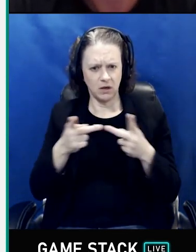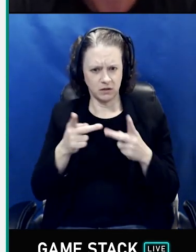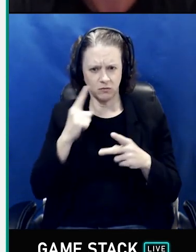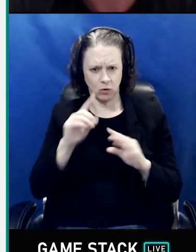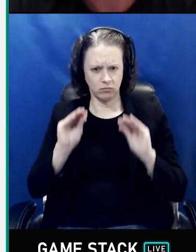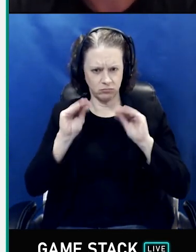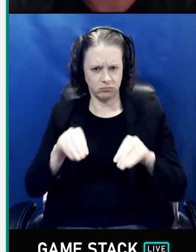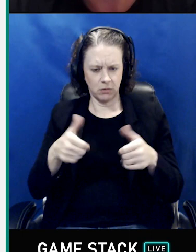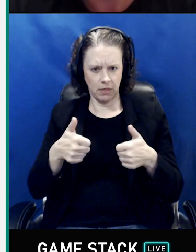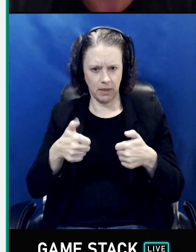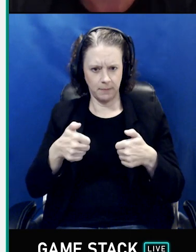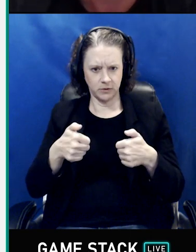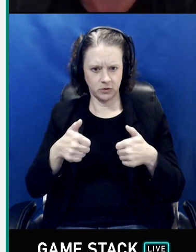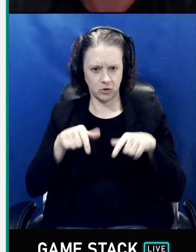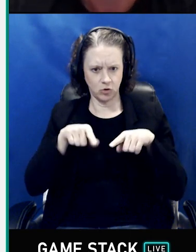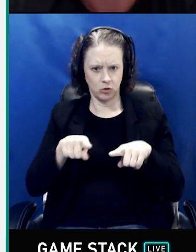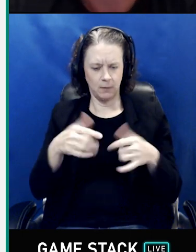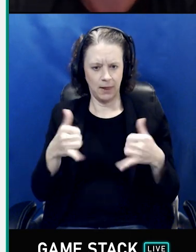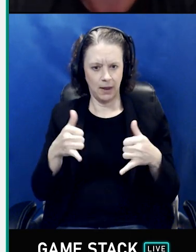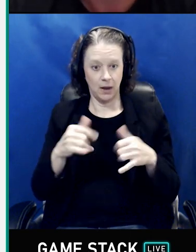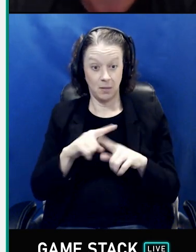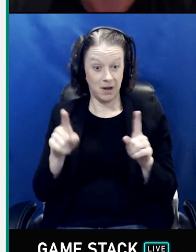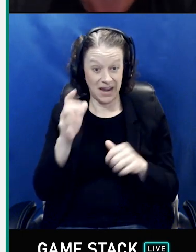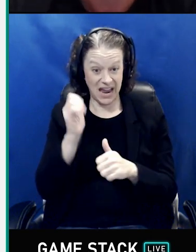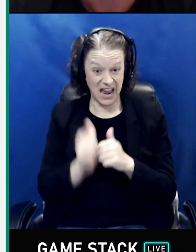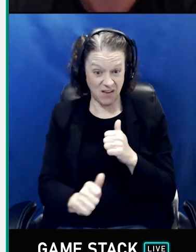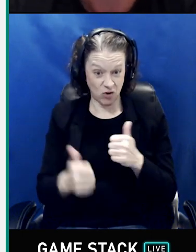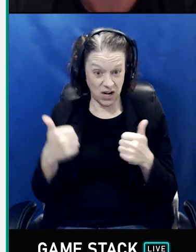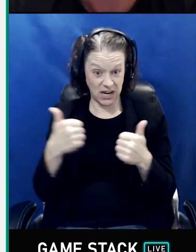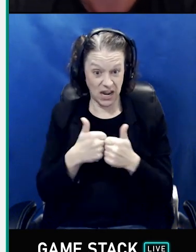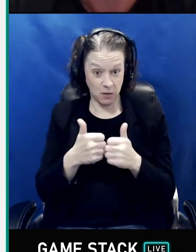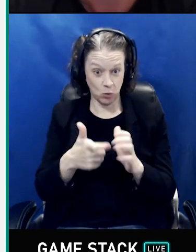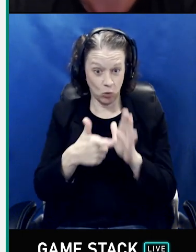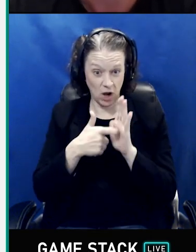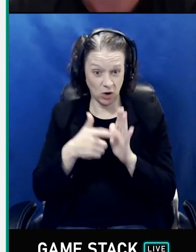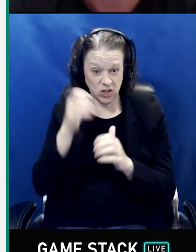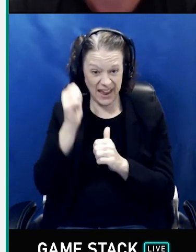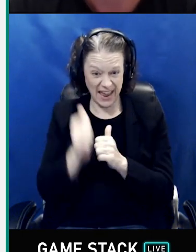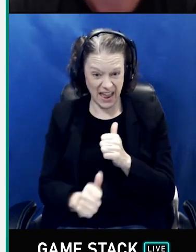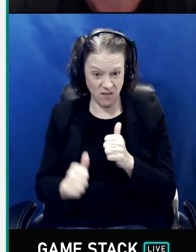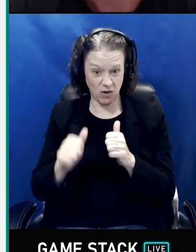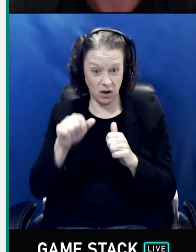However, not every game requires every control to be available at all times,